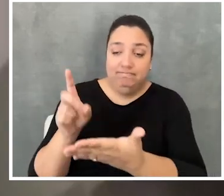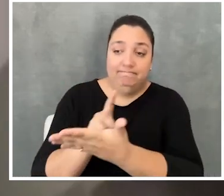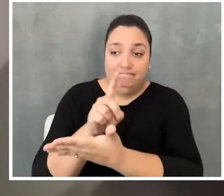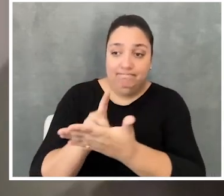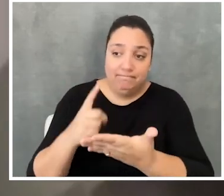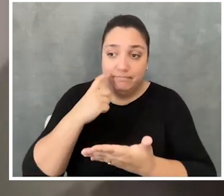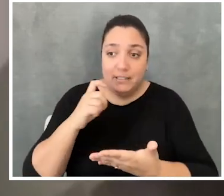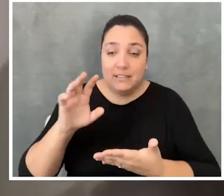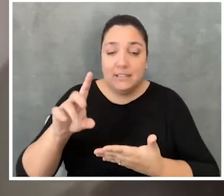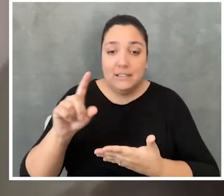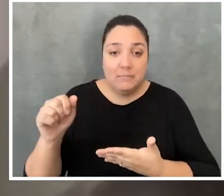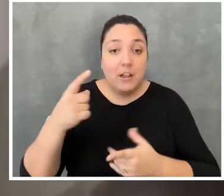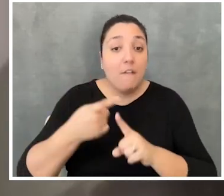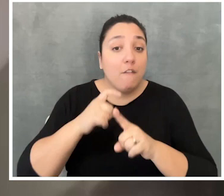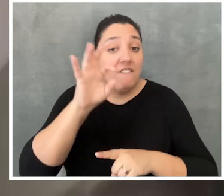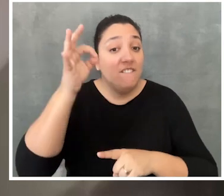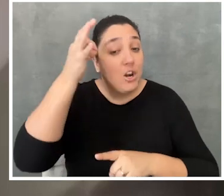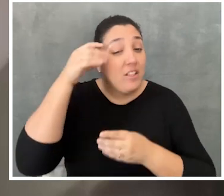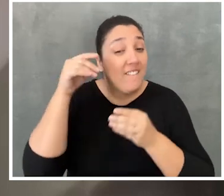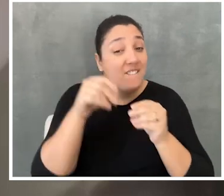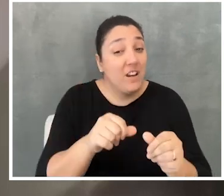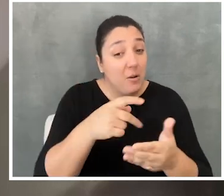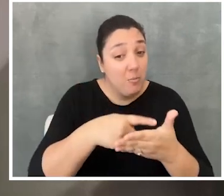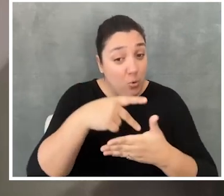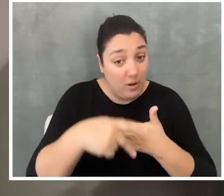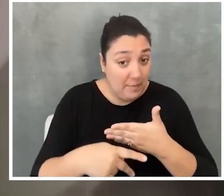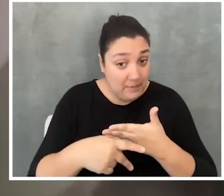from federally funded programs and